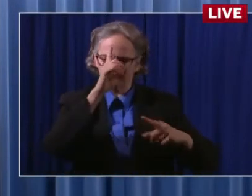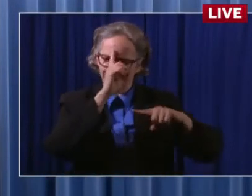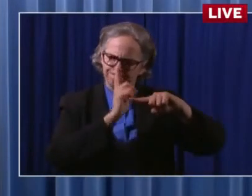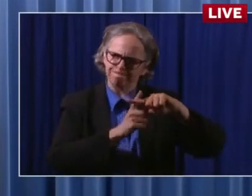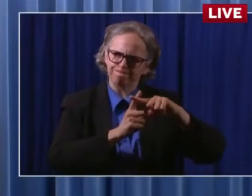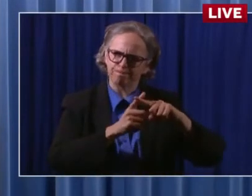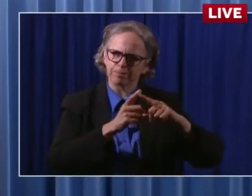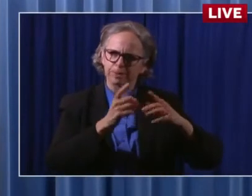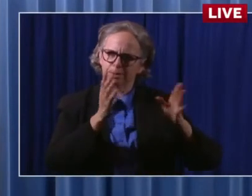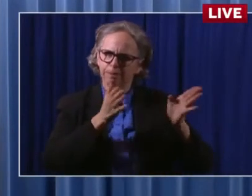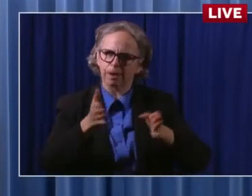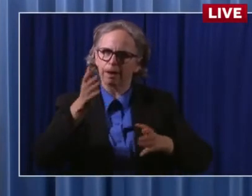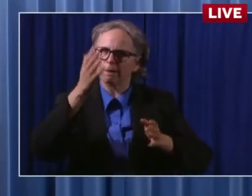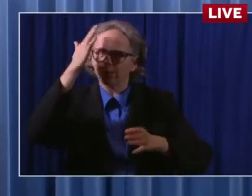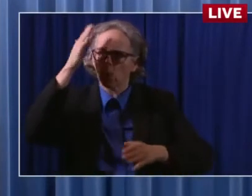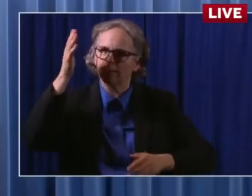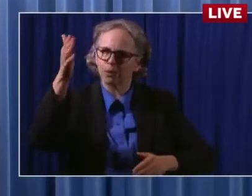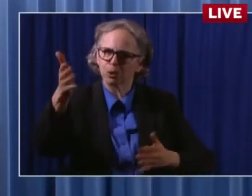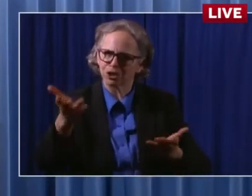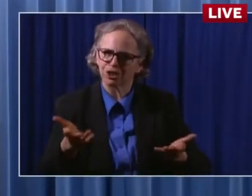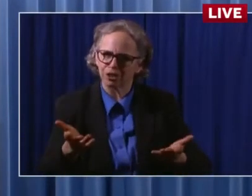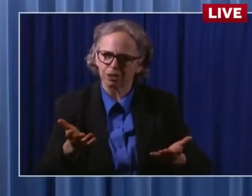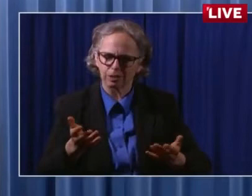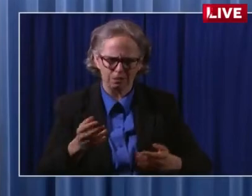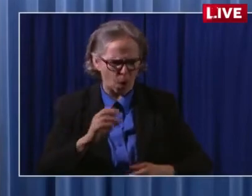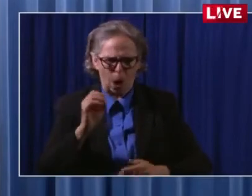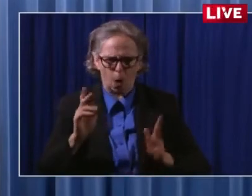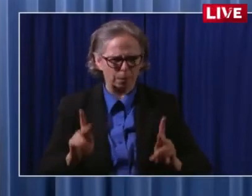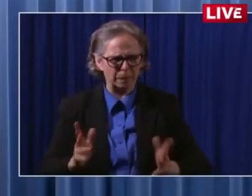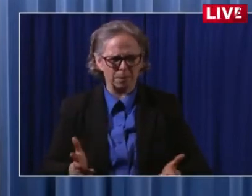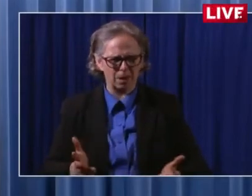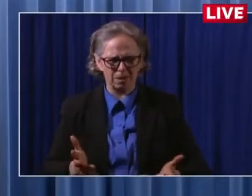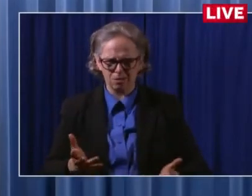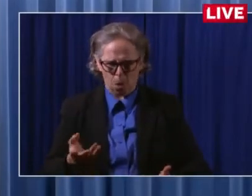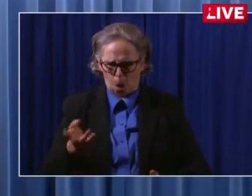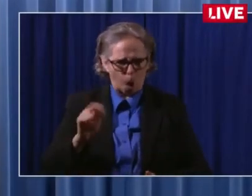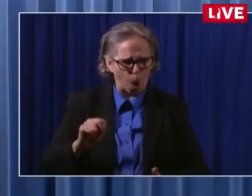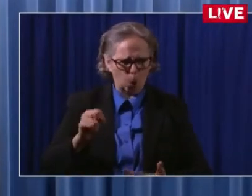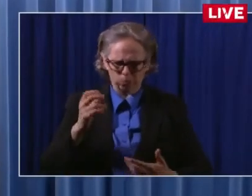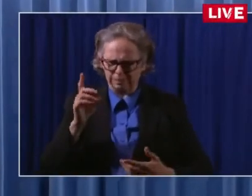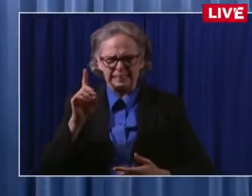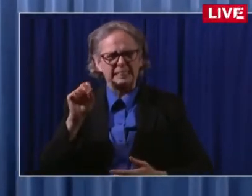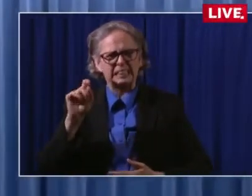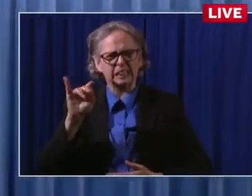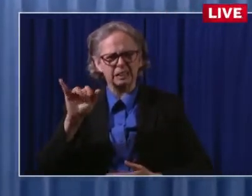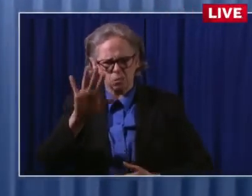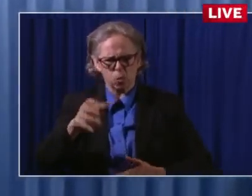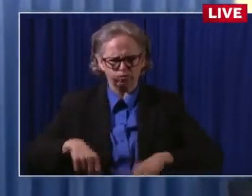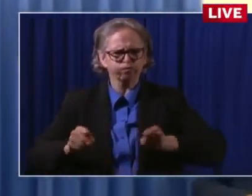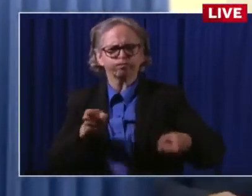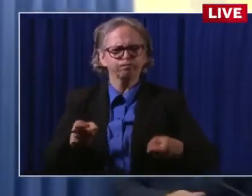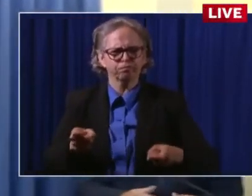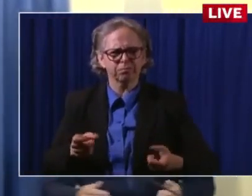THIS IS ABOUT US CONTROLLING OUR FUTURE. OHIOANS CONTROLLING THEIR OWN DESTINY.